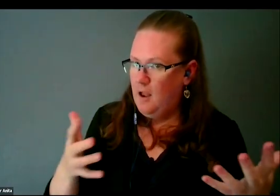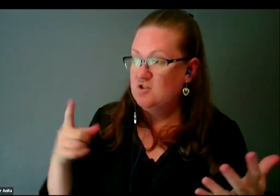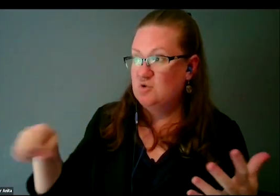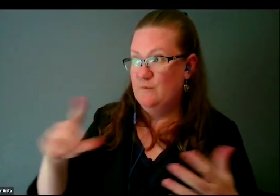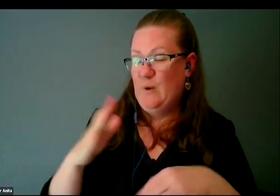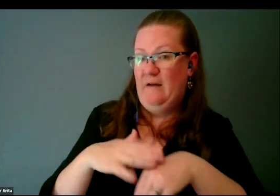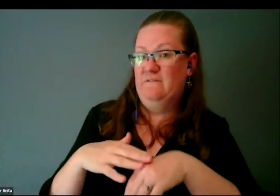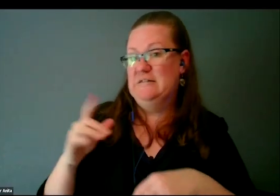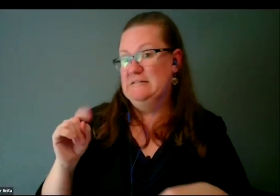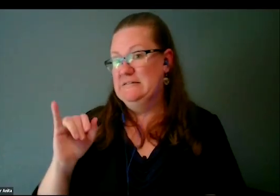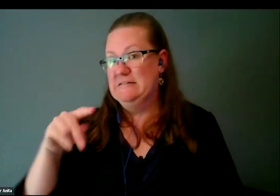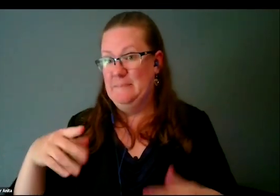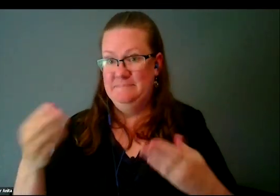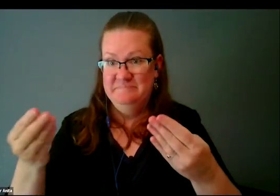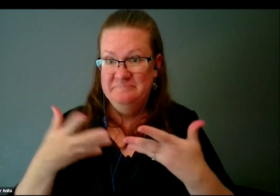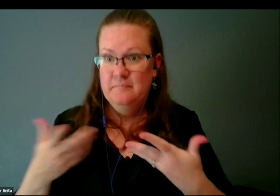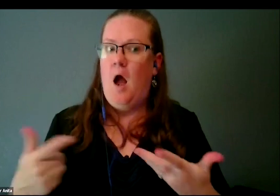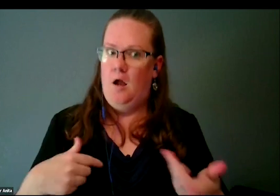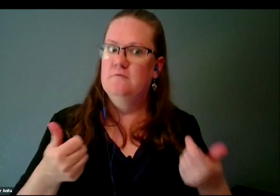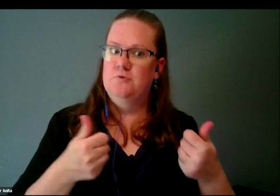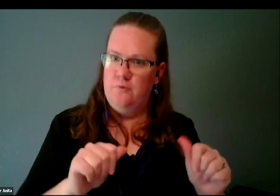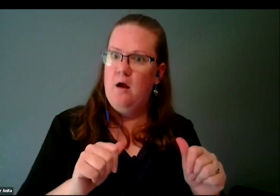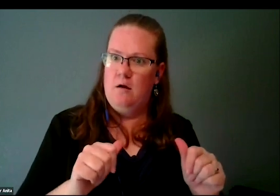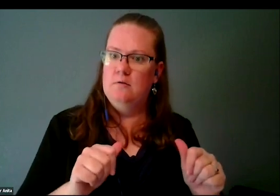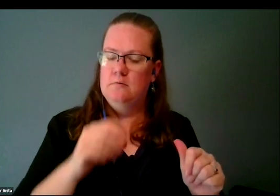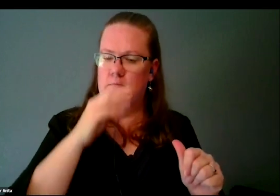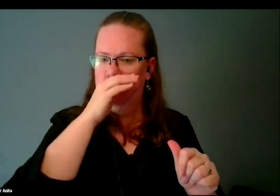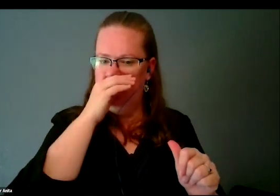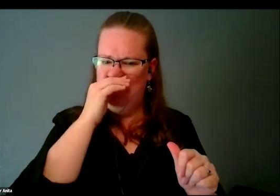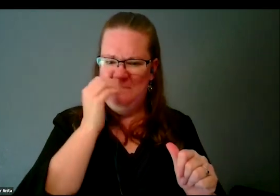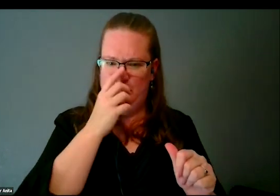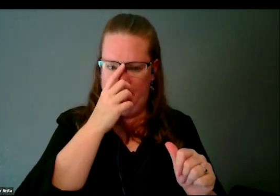I have made several attempts to take complex images